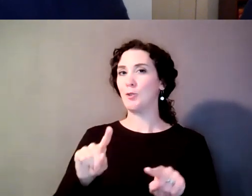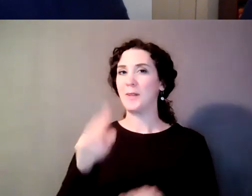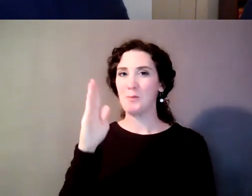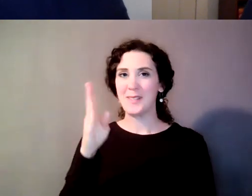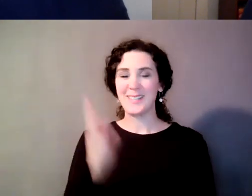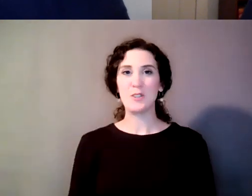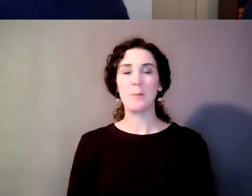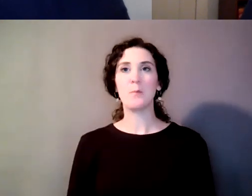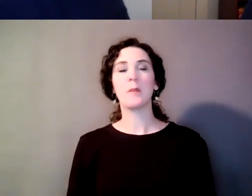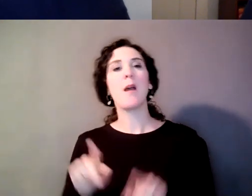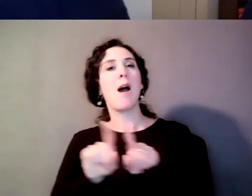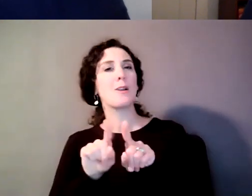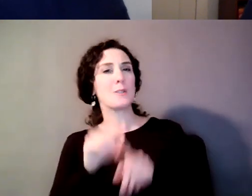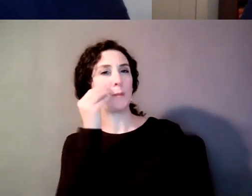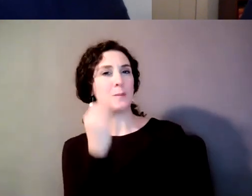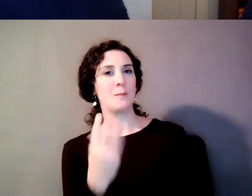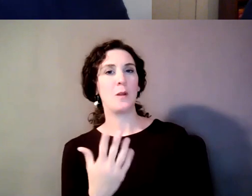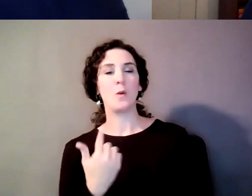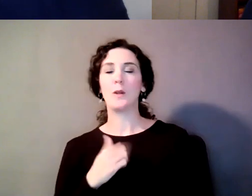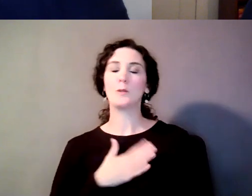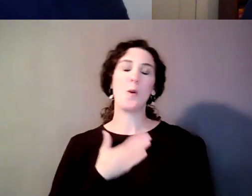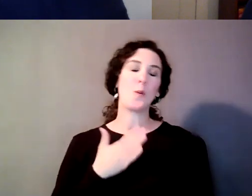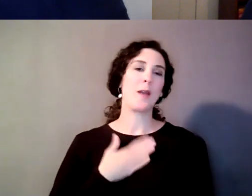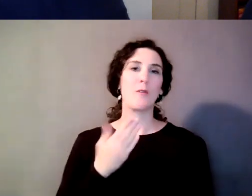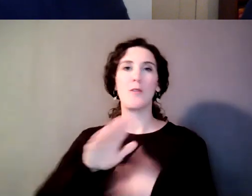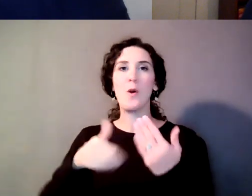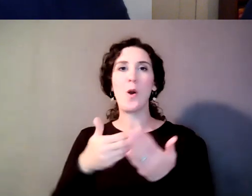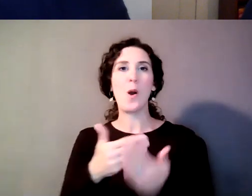I also do want to let you know how grateful we are to all members of the RIT family